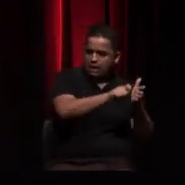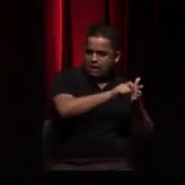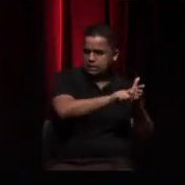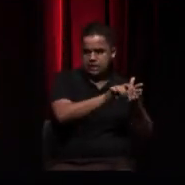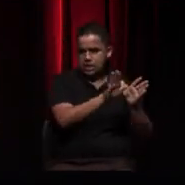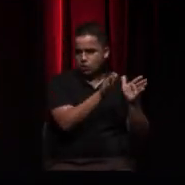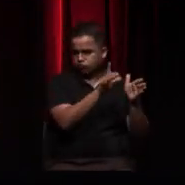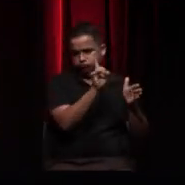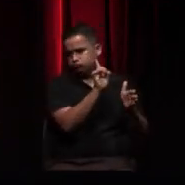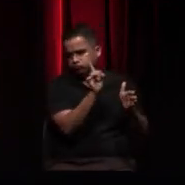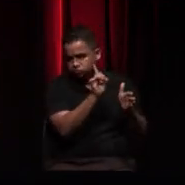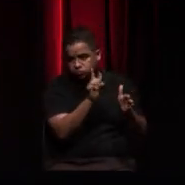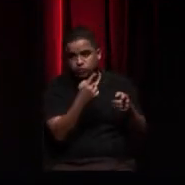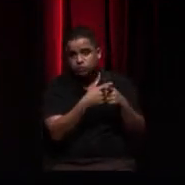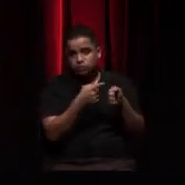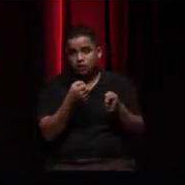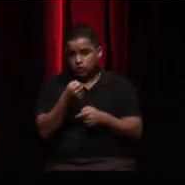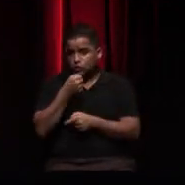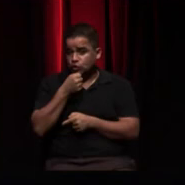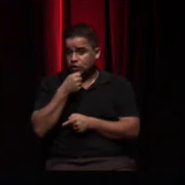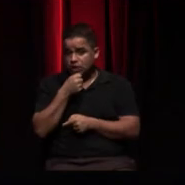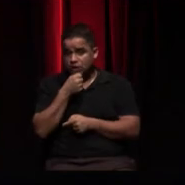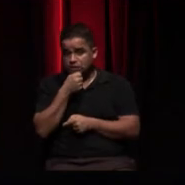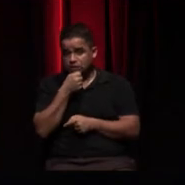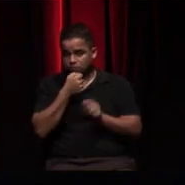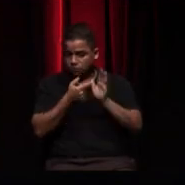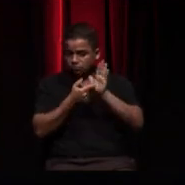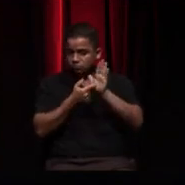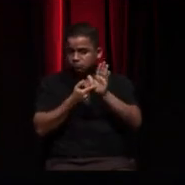The kind of journalism Folha likes doing